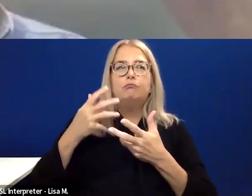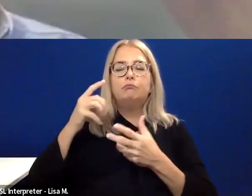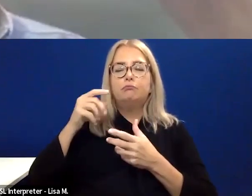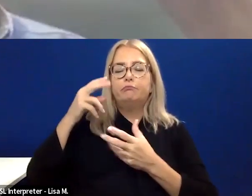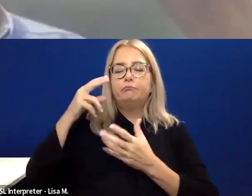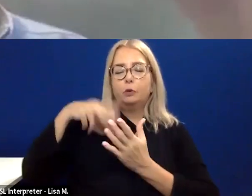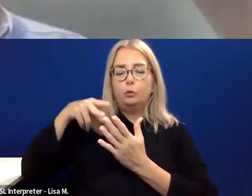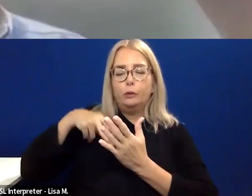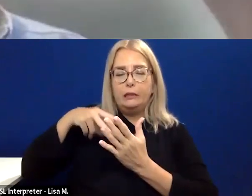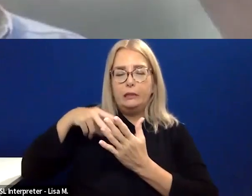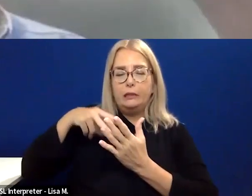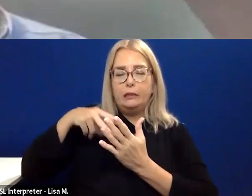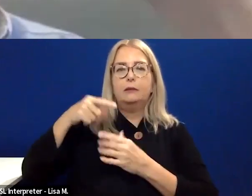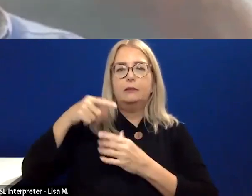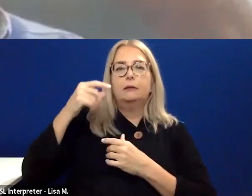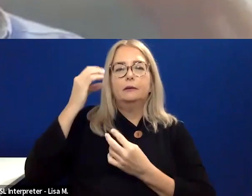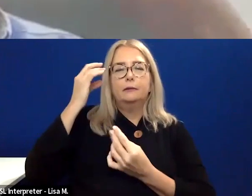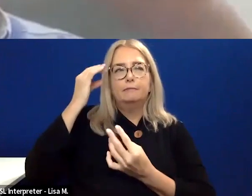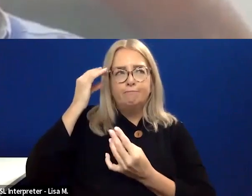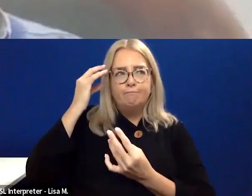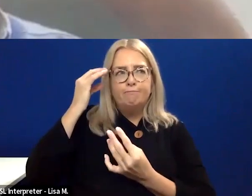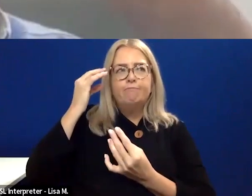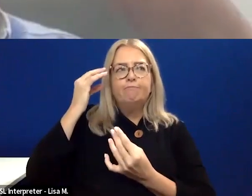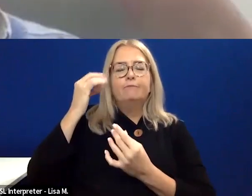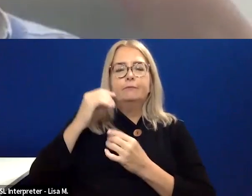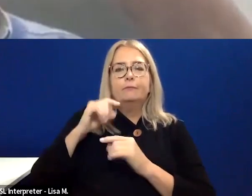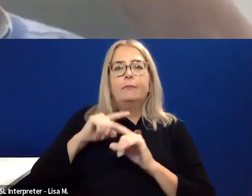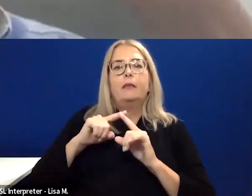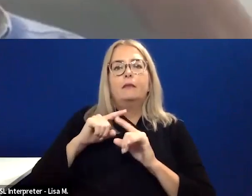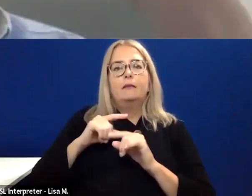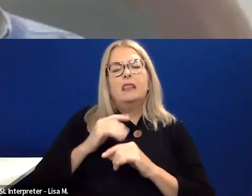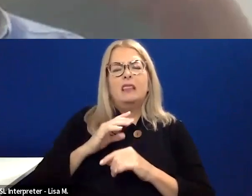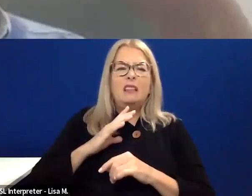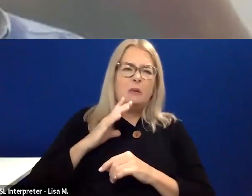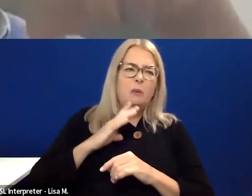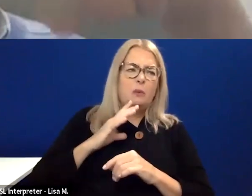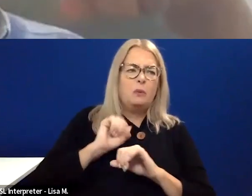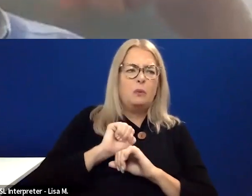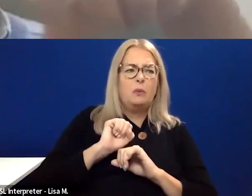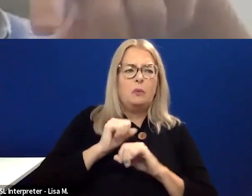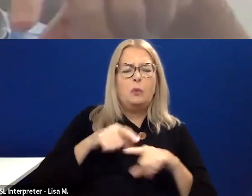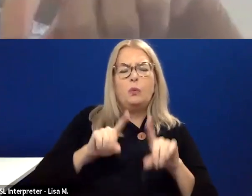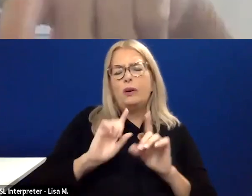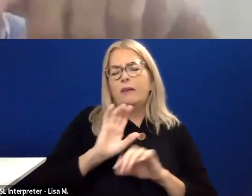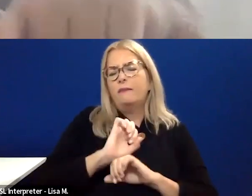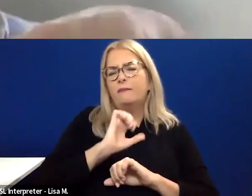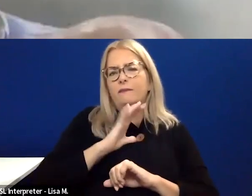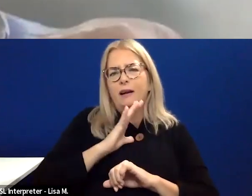okay but as you become a more skilled reader the type of what I call controlled thinking you have